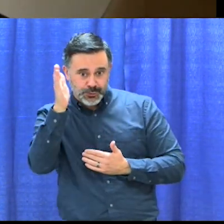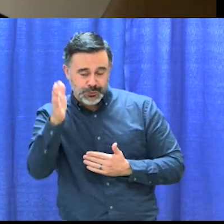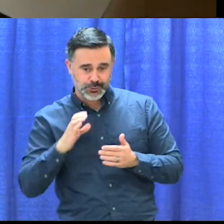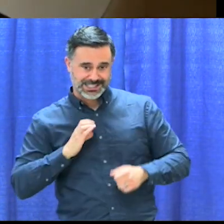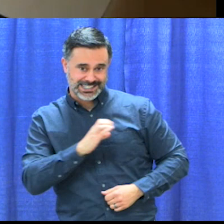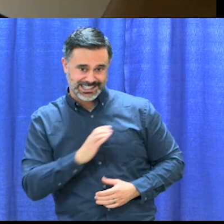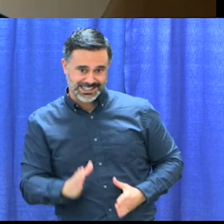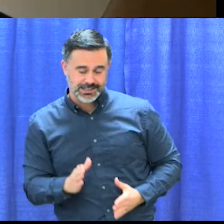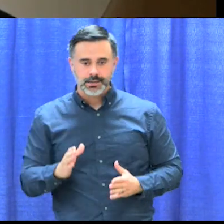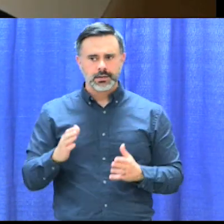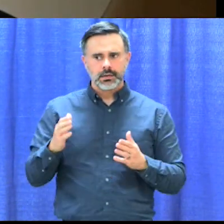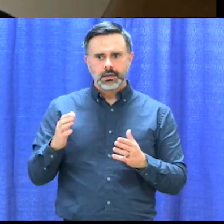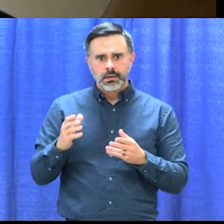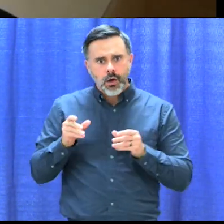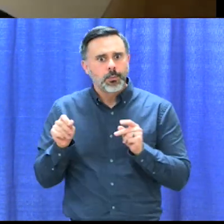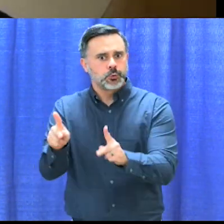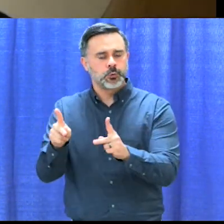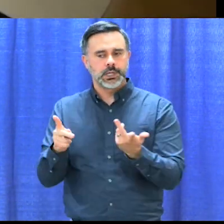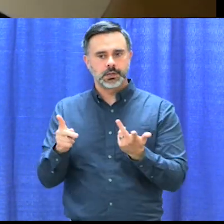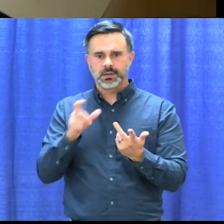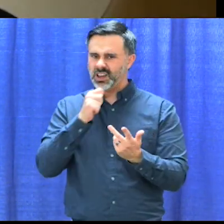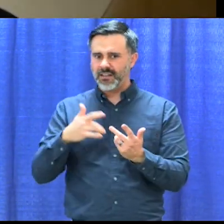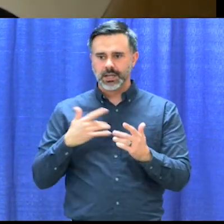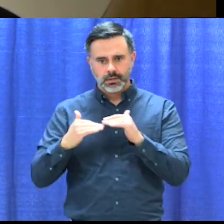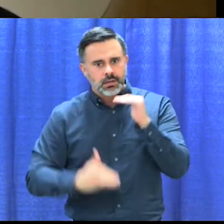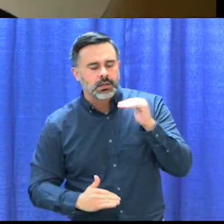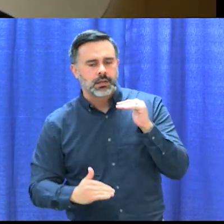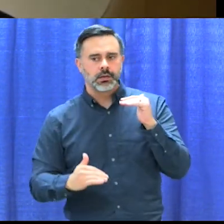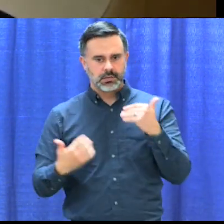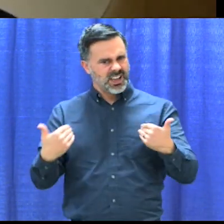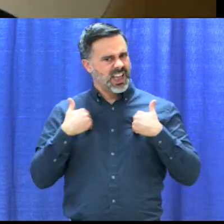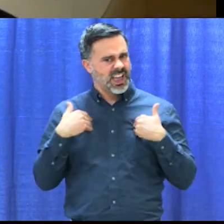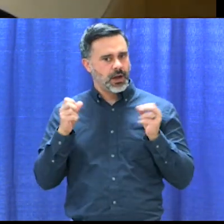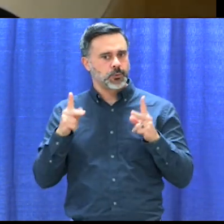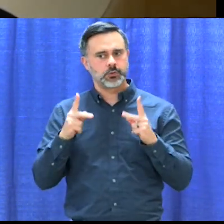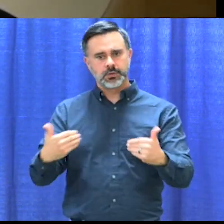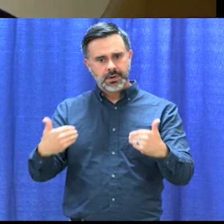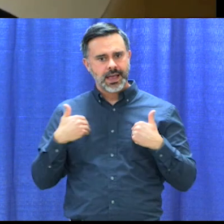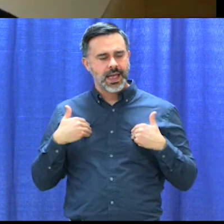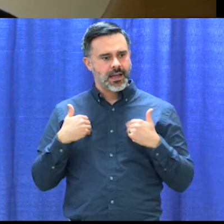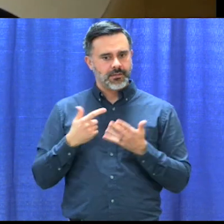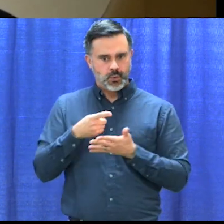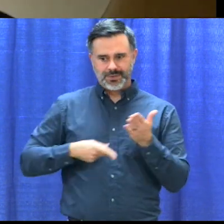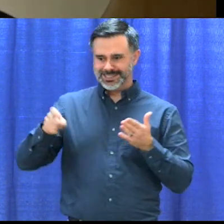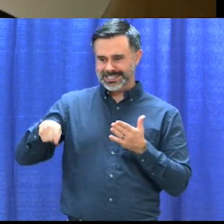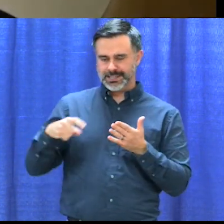to not be at a disadvantage. But to have and have the opportunity to be able to play in an equal playing field by